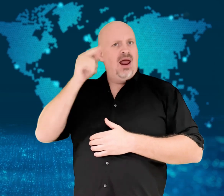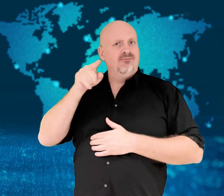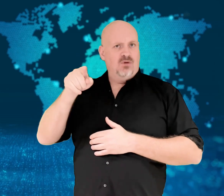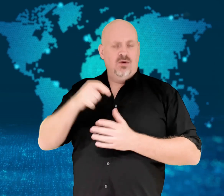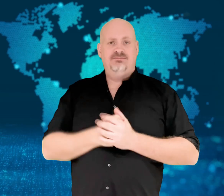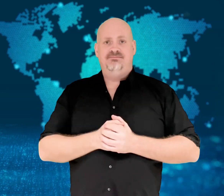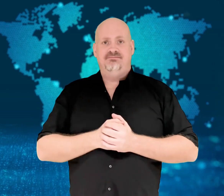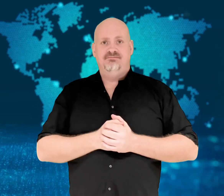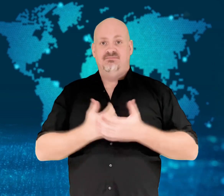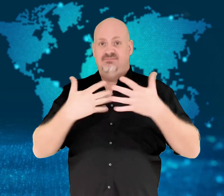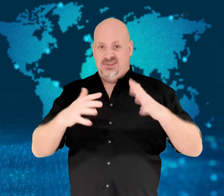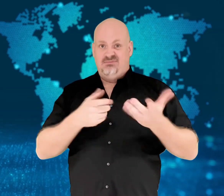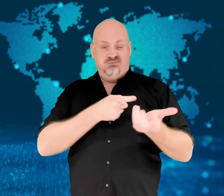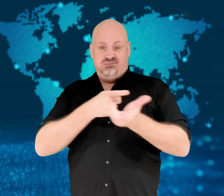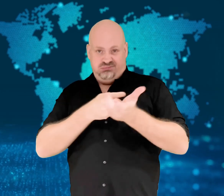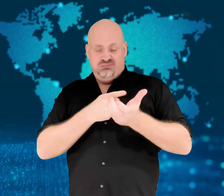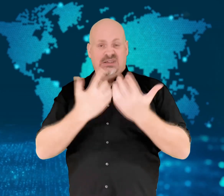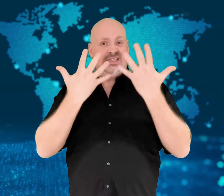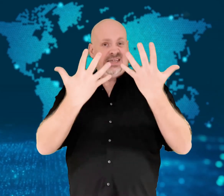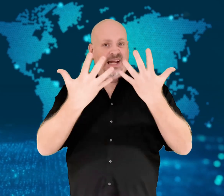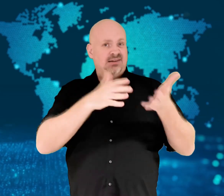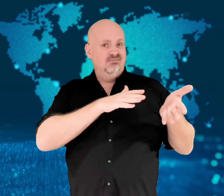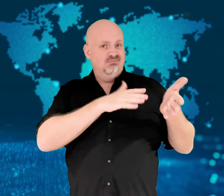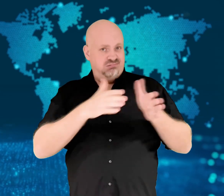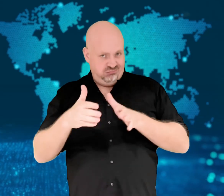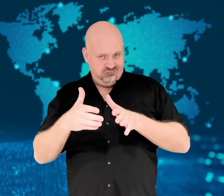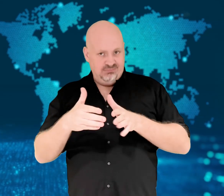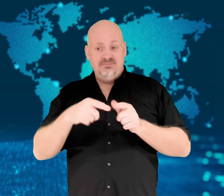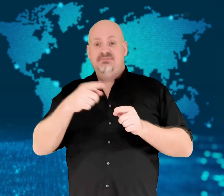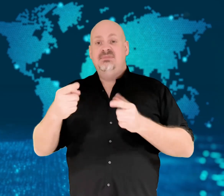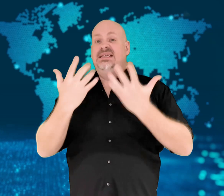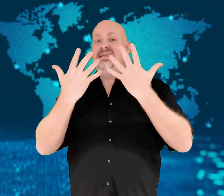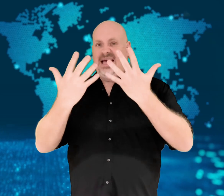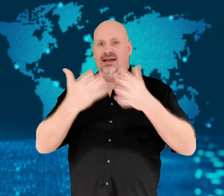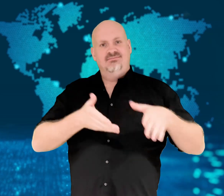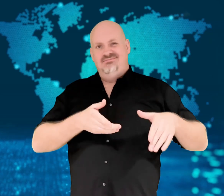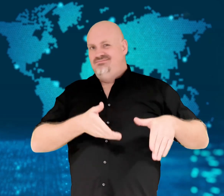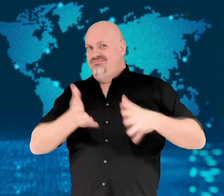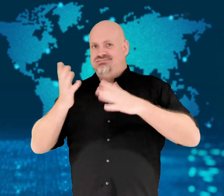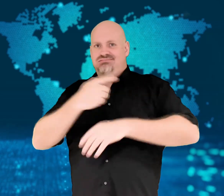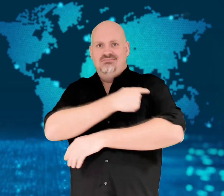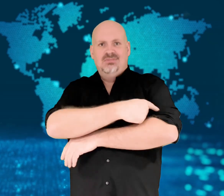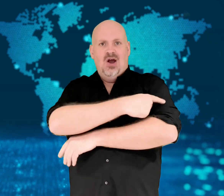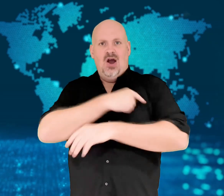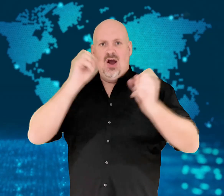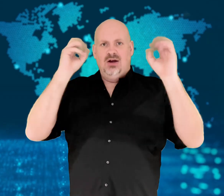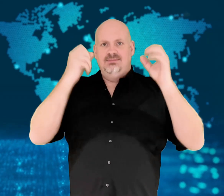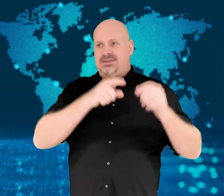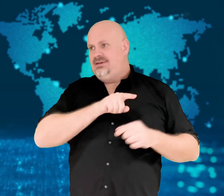downtown in Monterey Park, California.